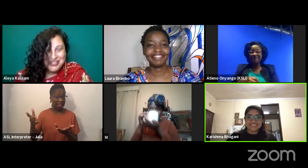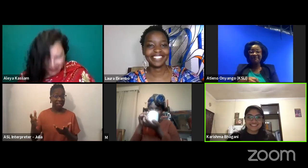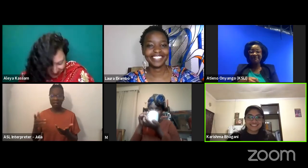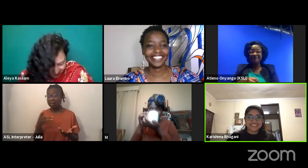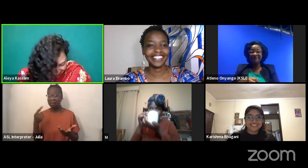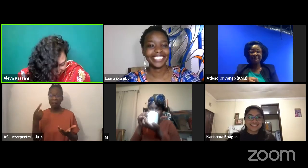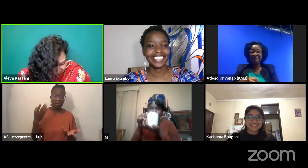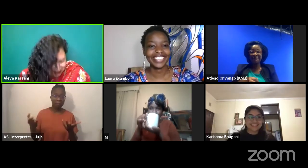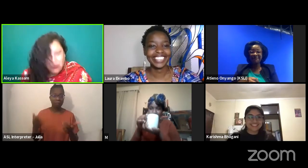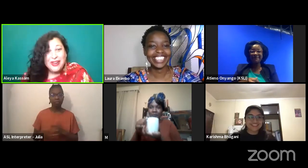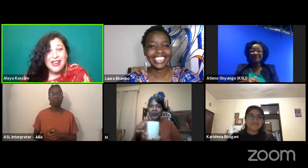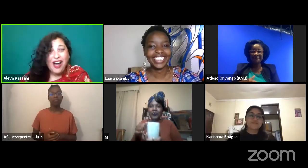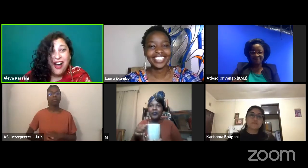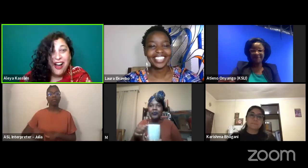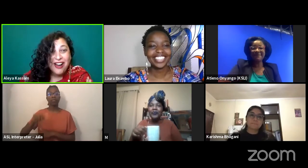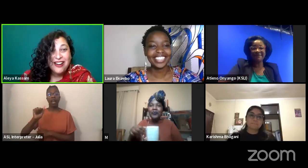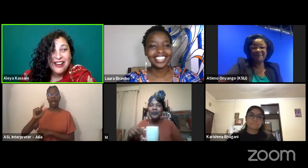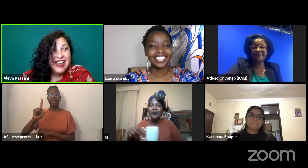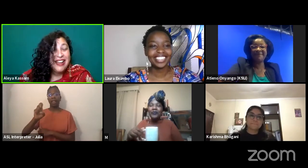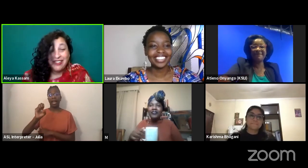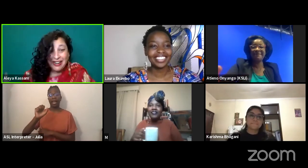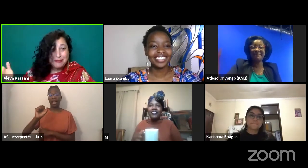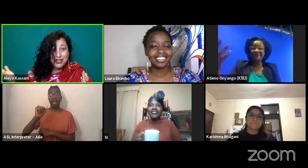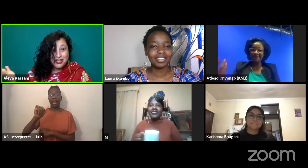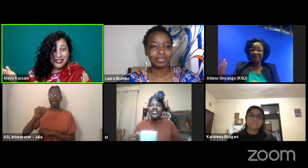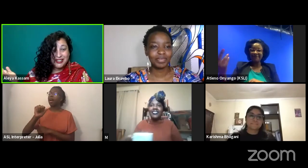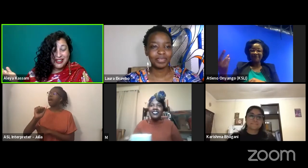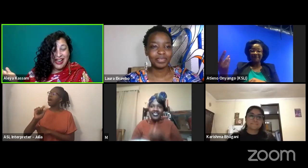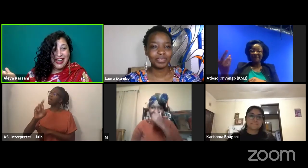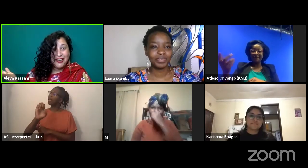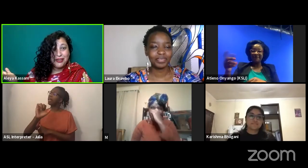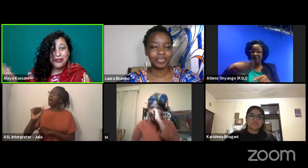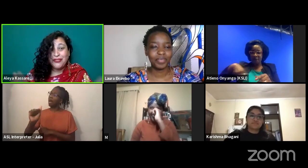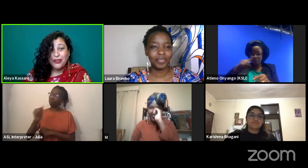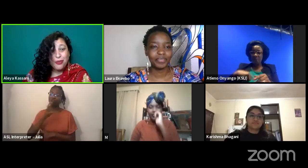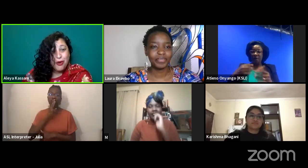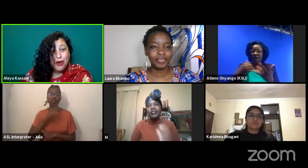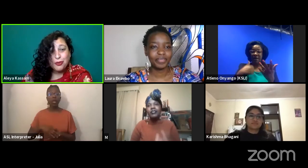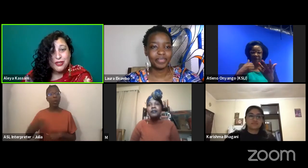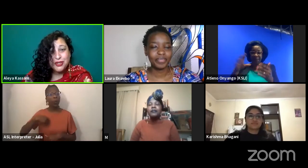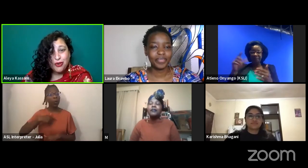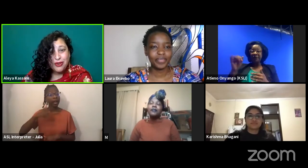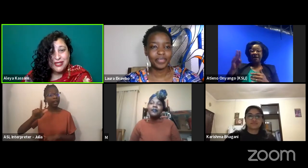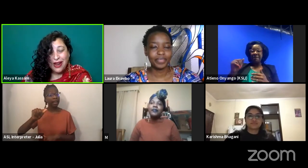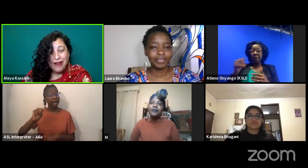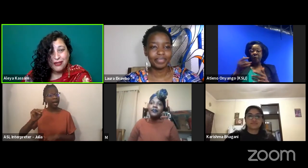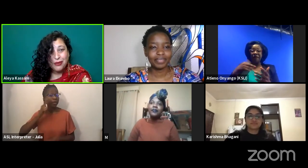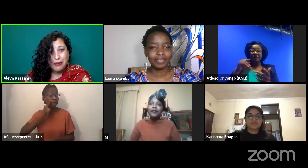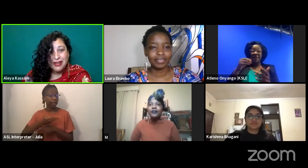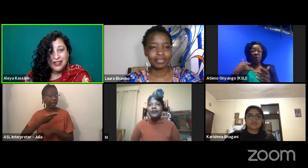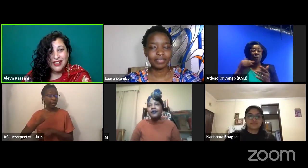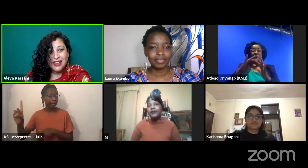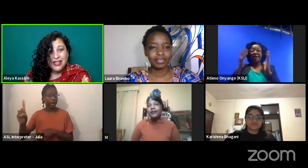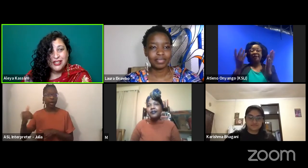Sure, we are the LAM Sisterhood and we fill the world with stories for African women